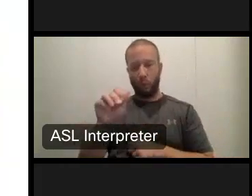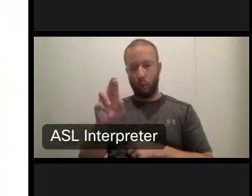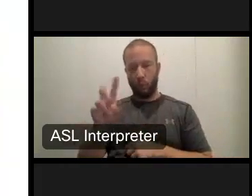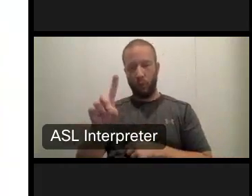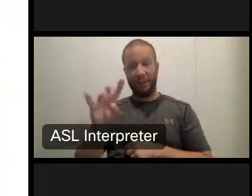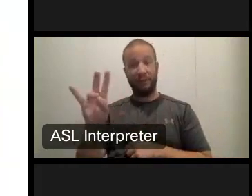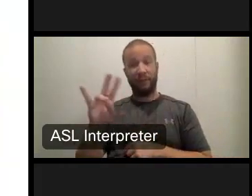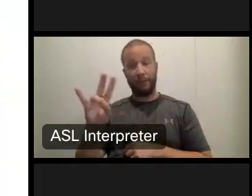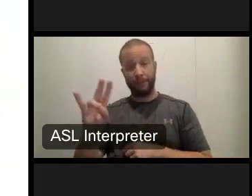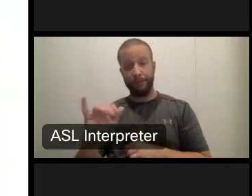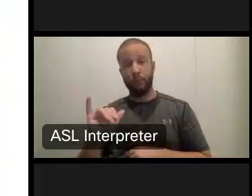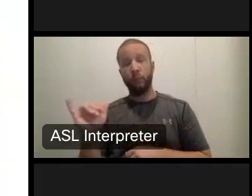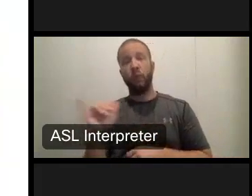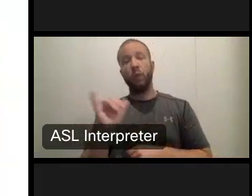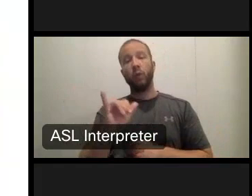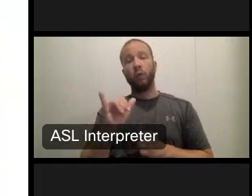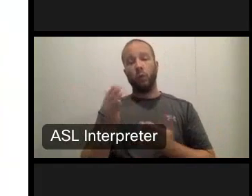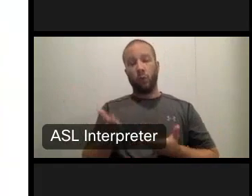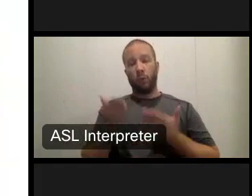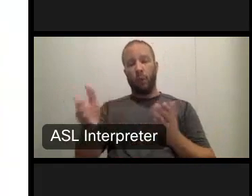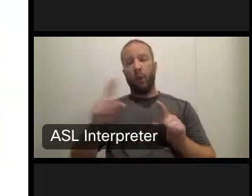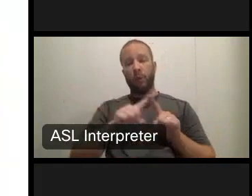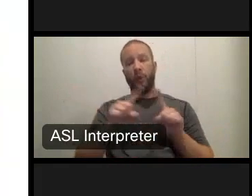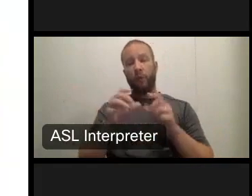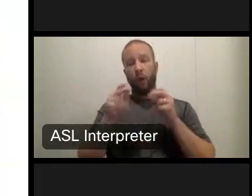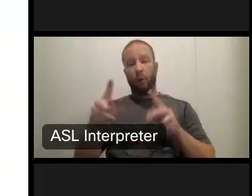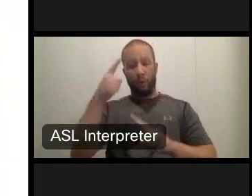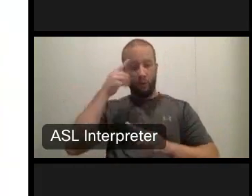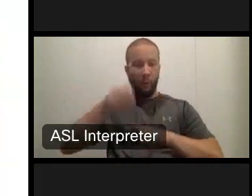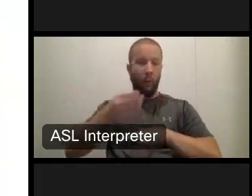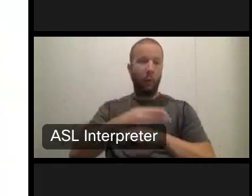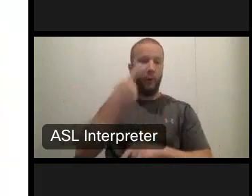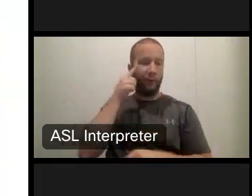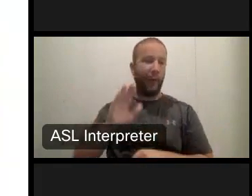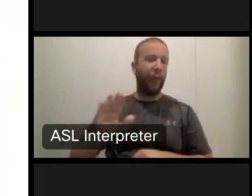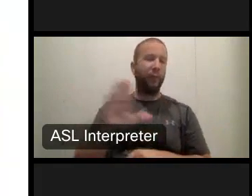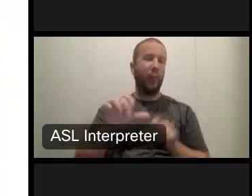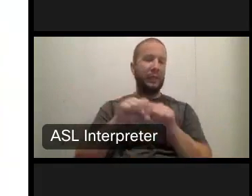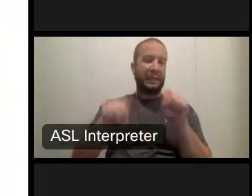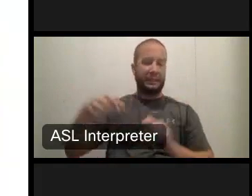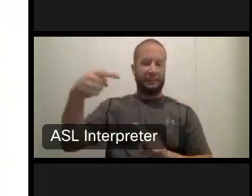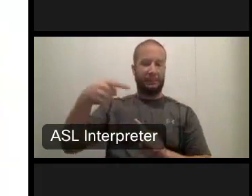and proposes opportunities for improvements to the circulator system operations and performance